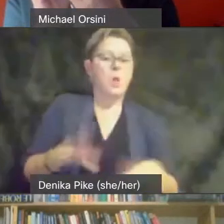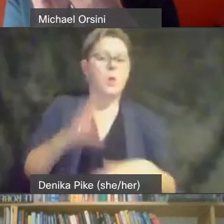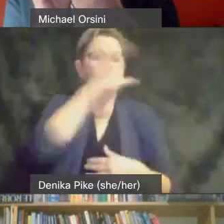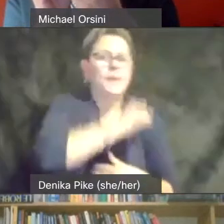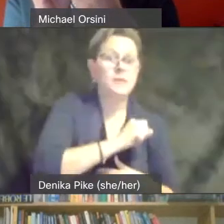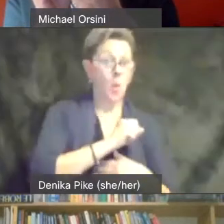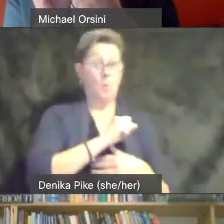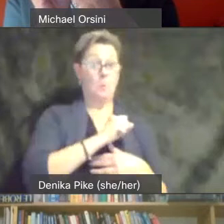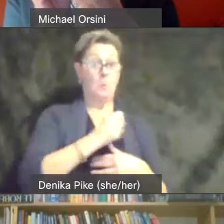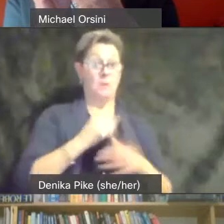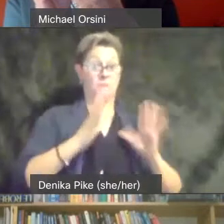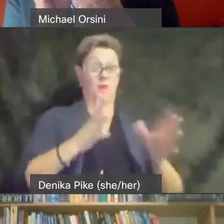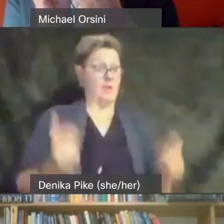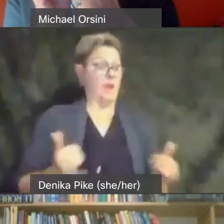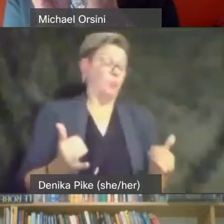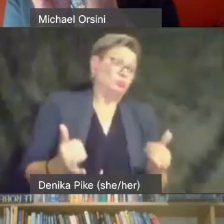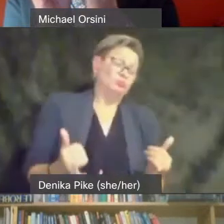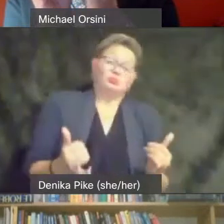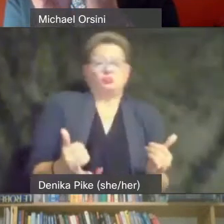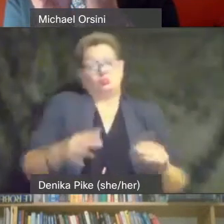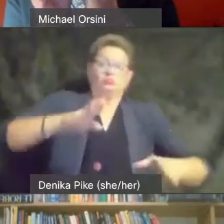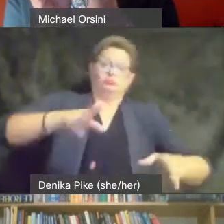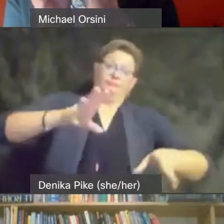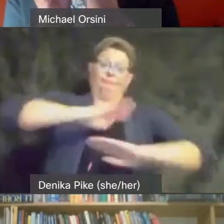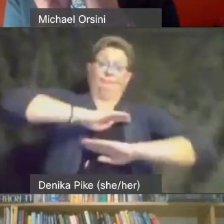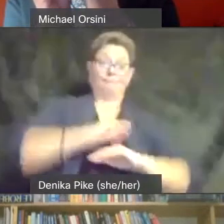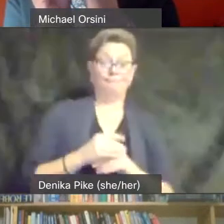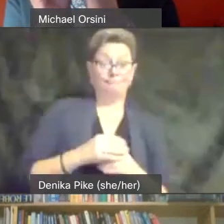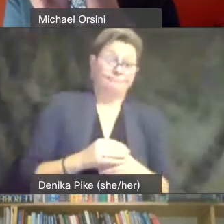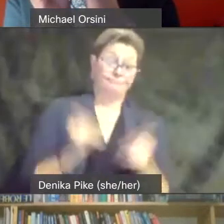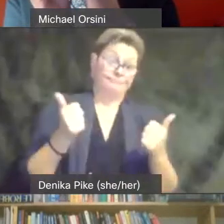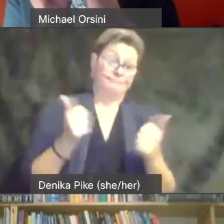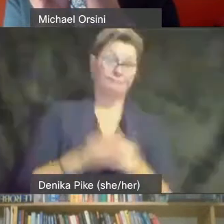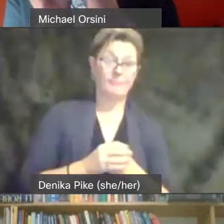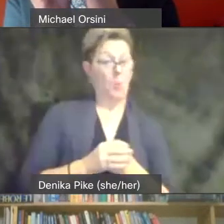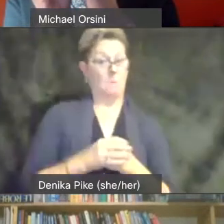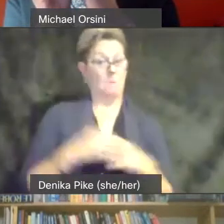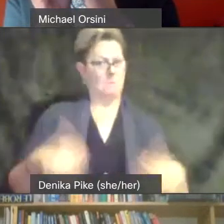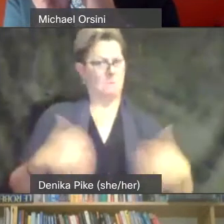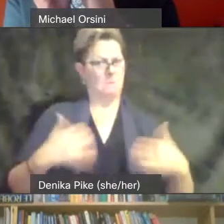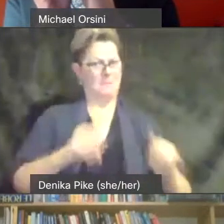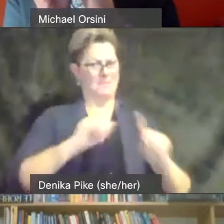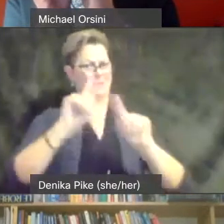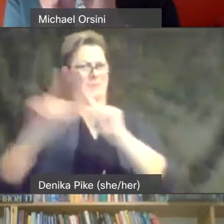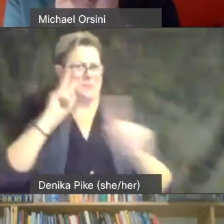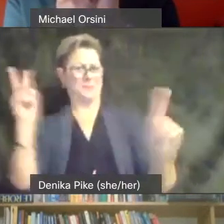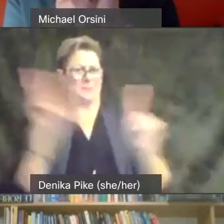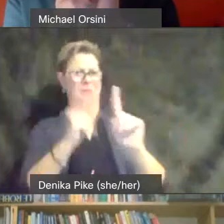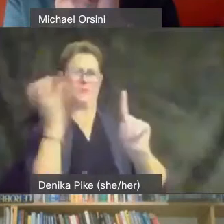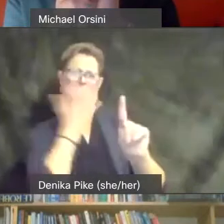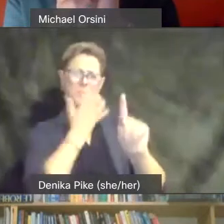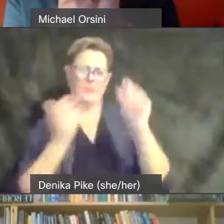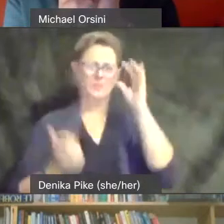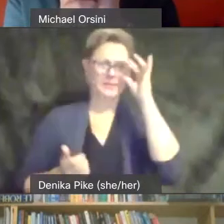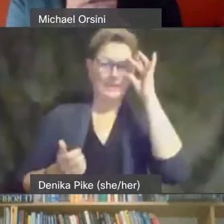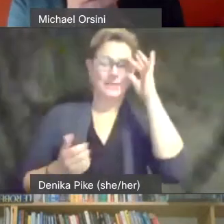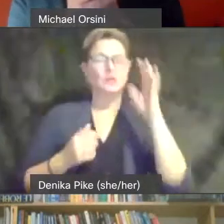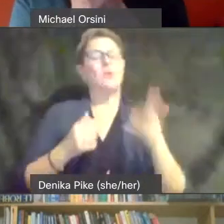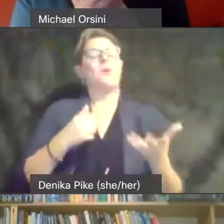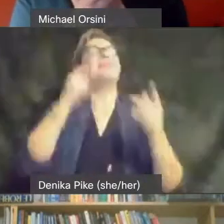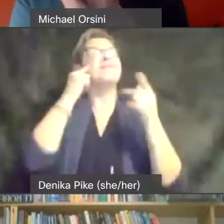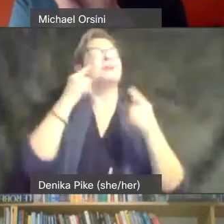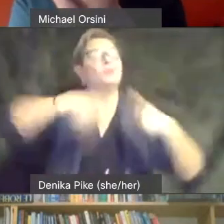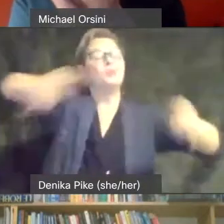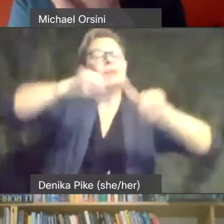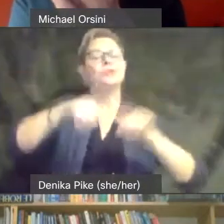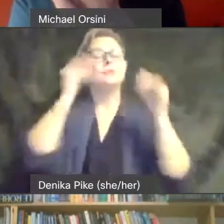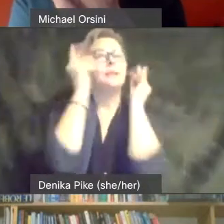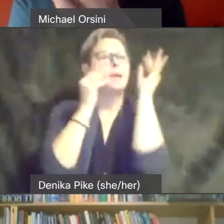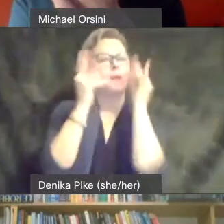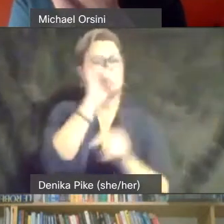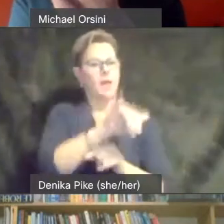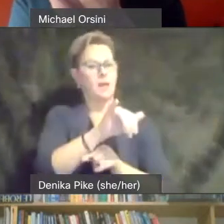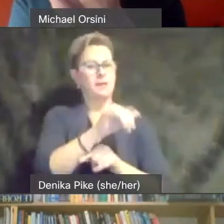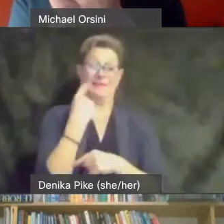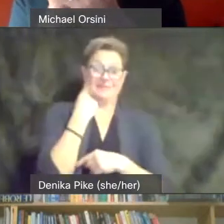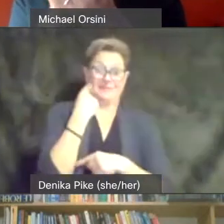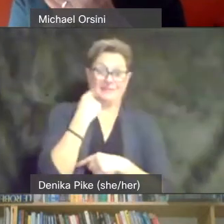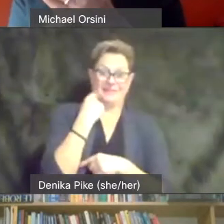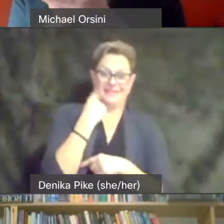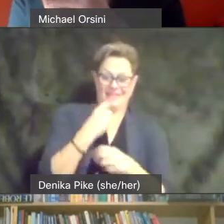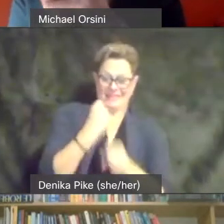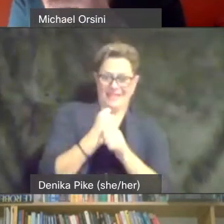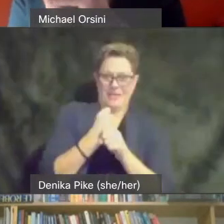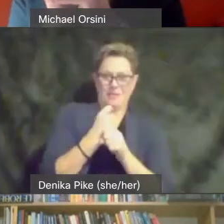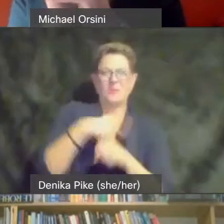So, there is, there's a lot of things happening right? Now, and I think we need to to think about that and process that. And and hopefully, I, you know, I, I love to think that in more recent years. We've gotten a little bit better about talking about our mental health.